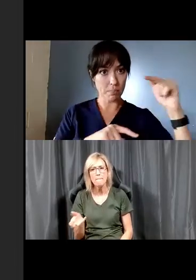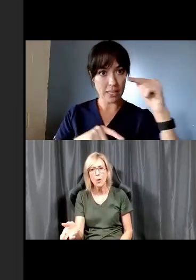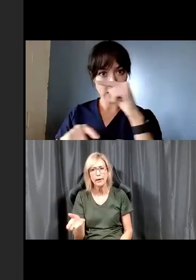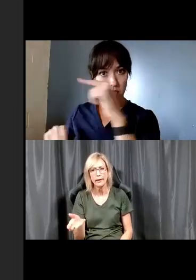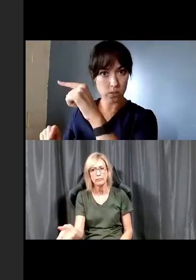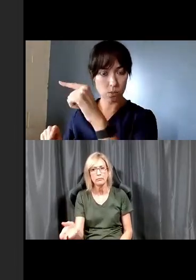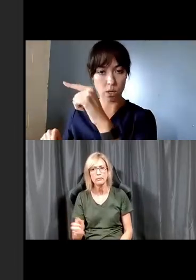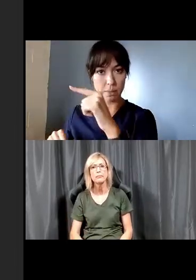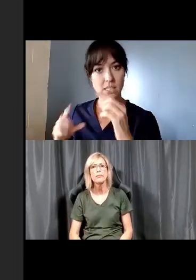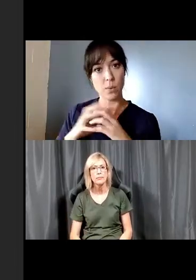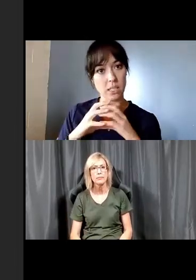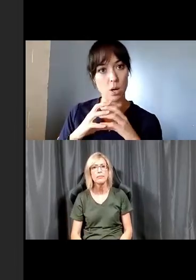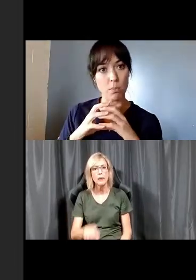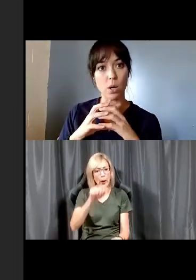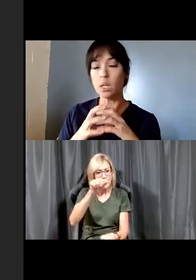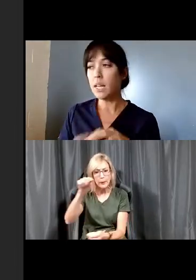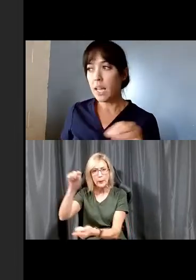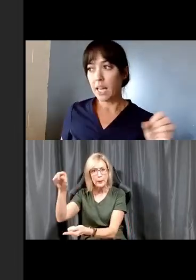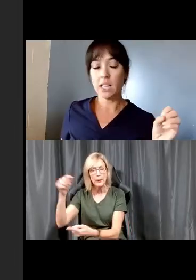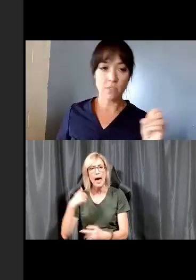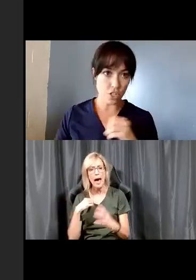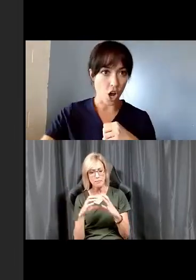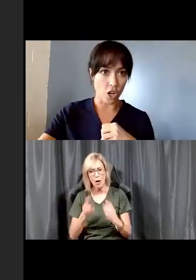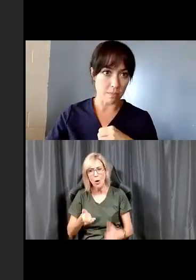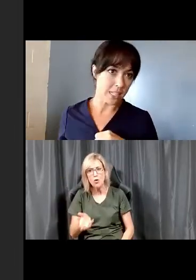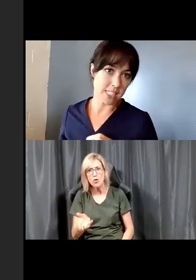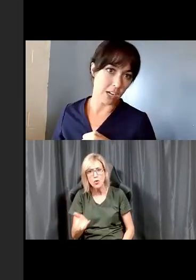pins, wooden pin it's and we had a small ball, he loved to knock all pins down.